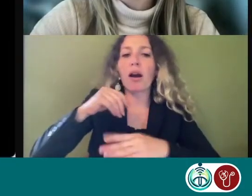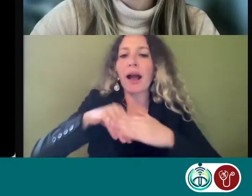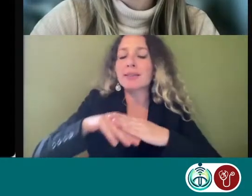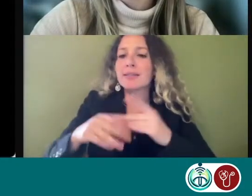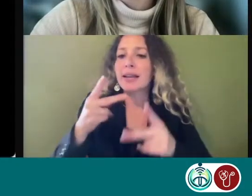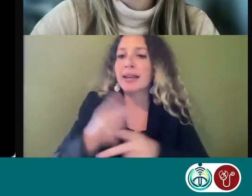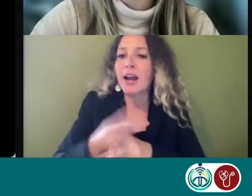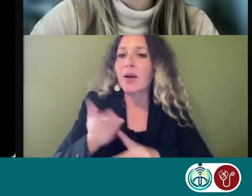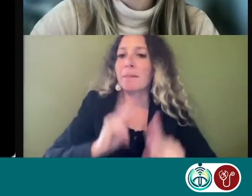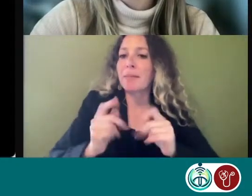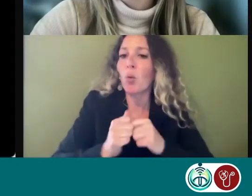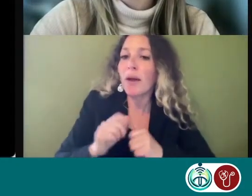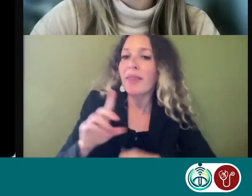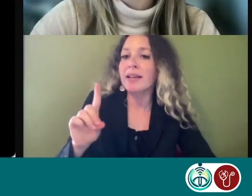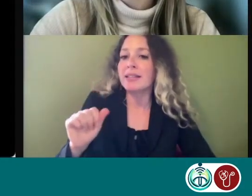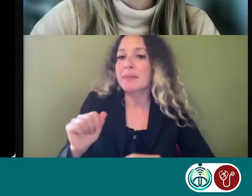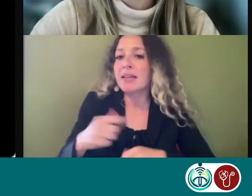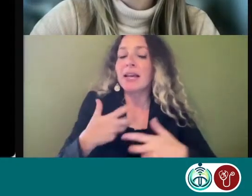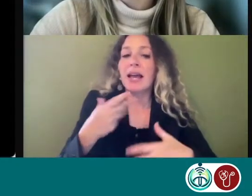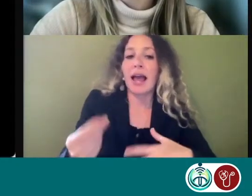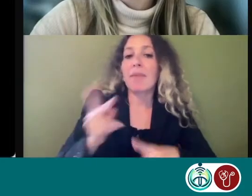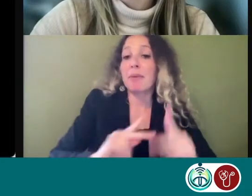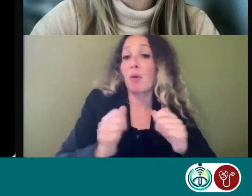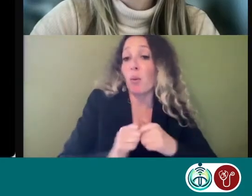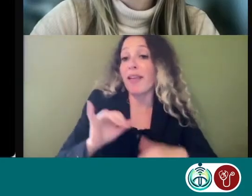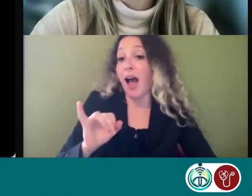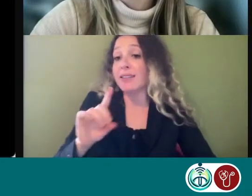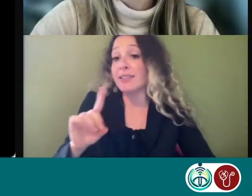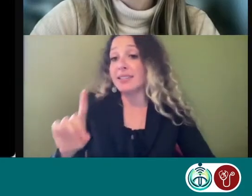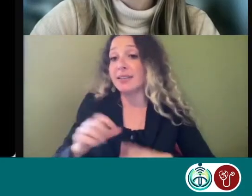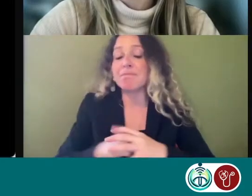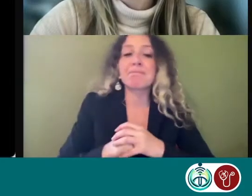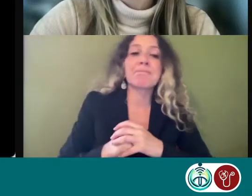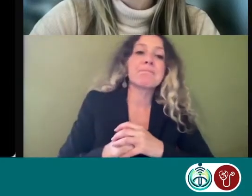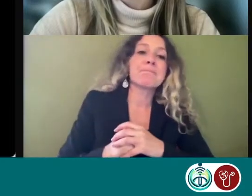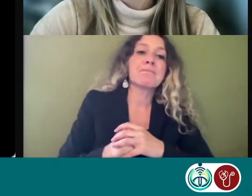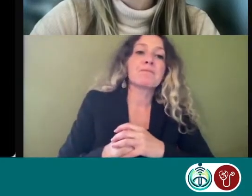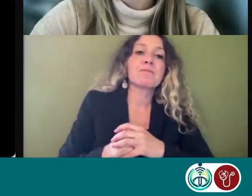people with autism and IDD. And you can sort of try to pull down the IV but then it grows back up,